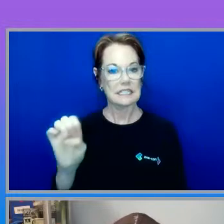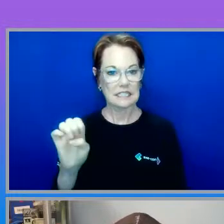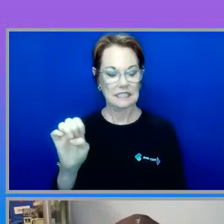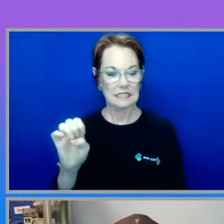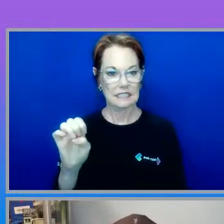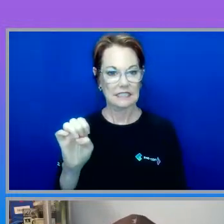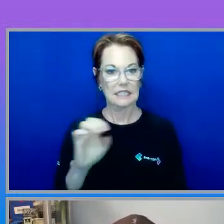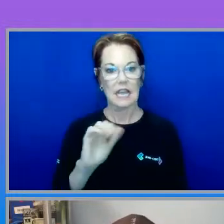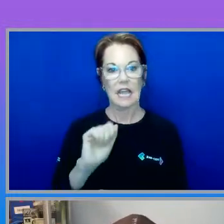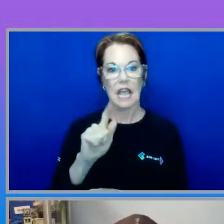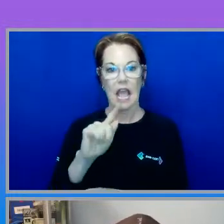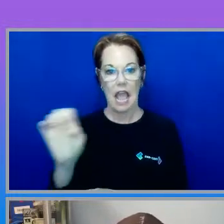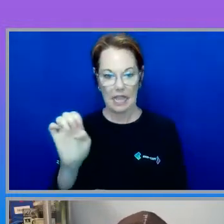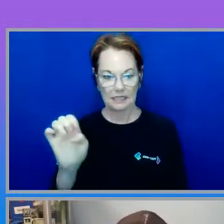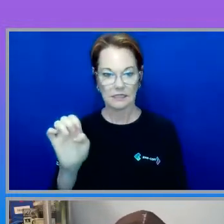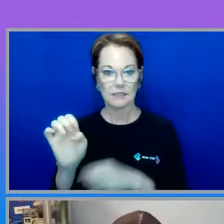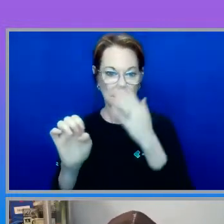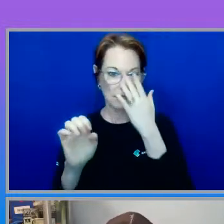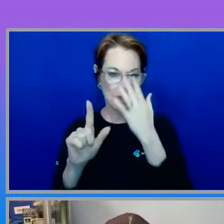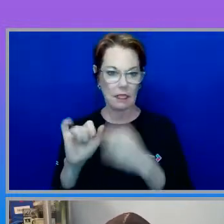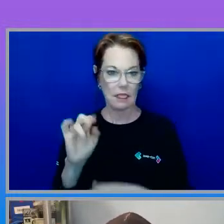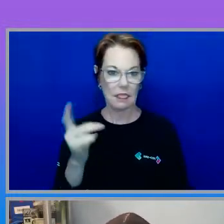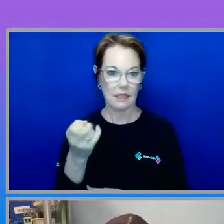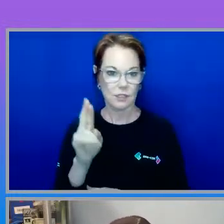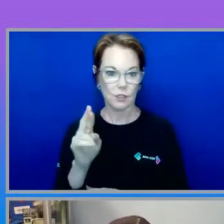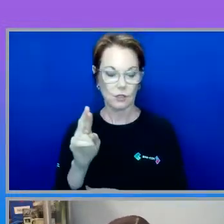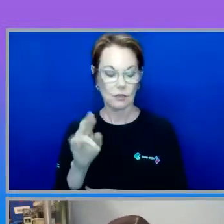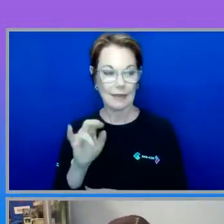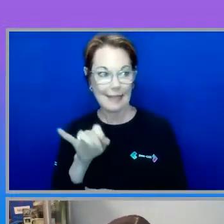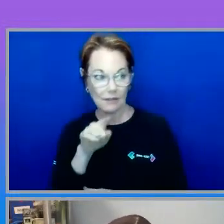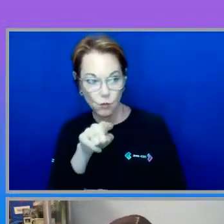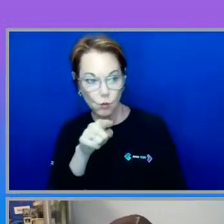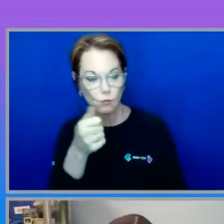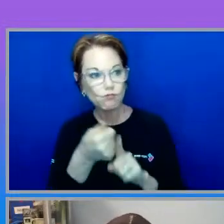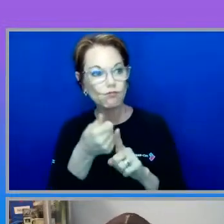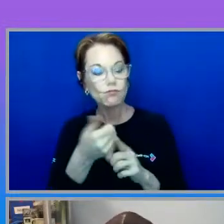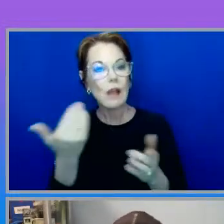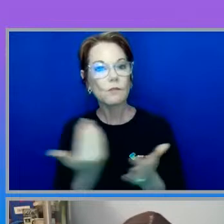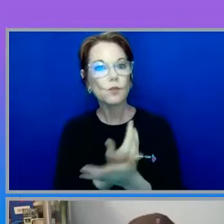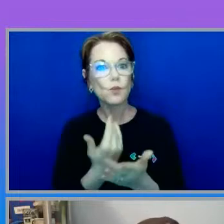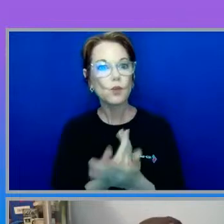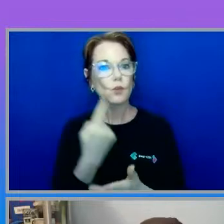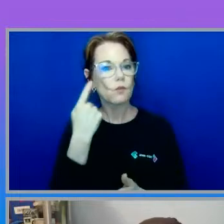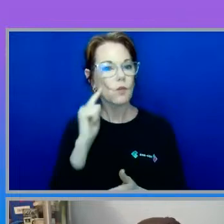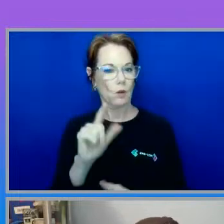accessibility linter. If you're